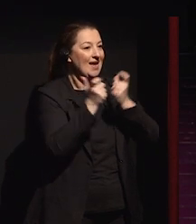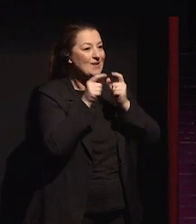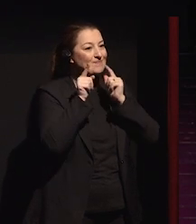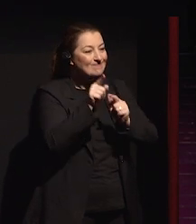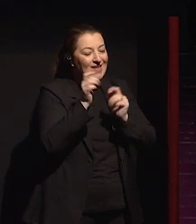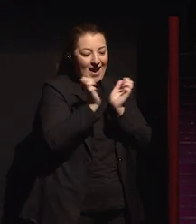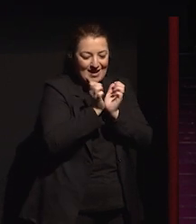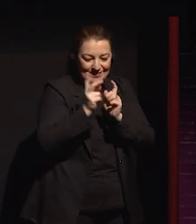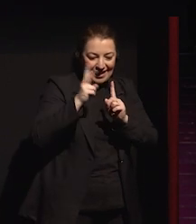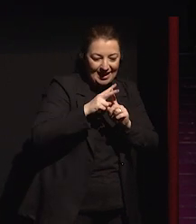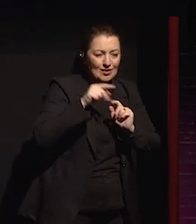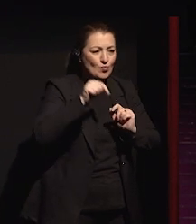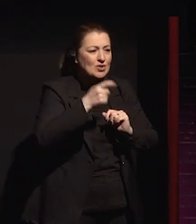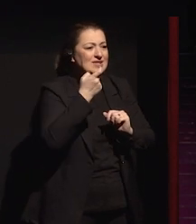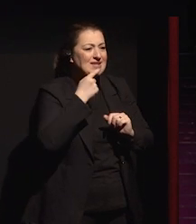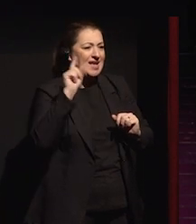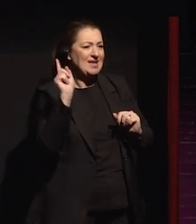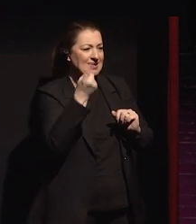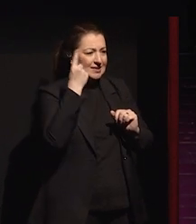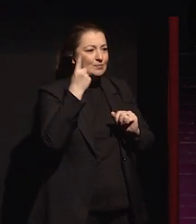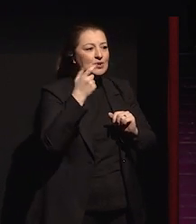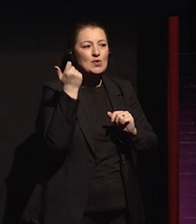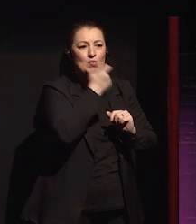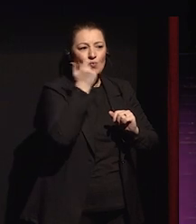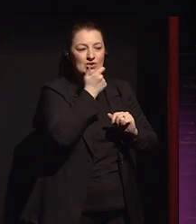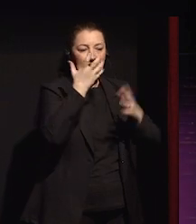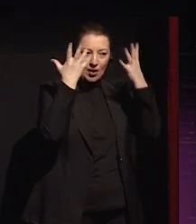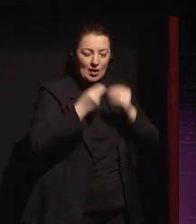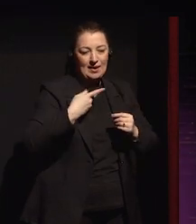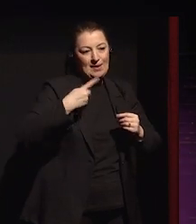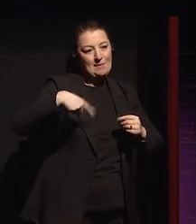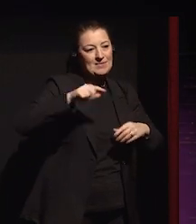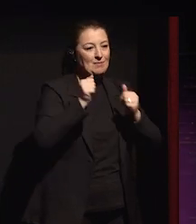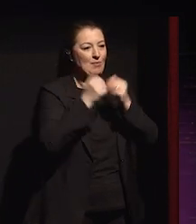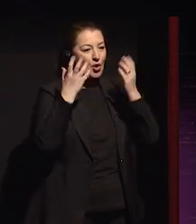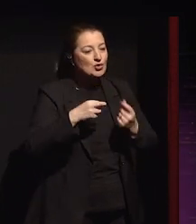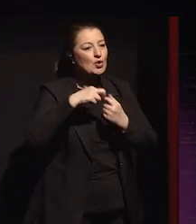she will be with us in a special event as a musician, dear Rümeysa Çamdereli.